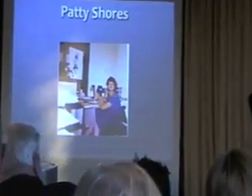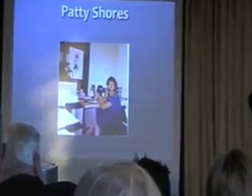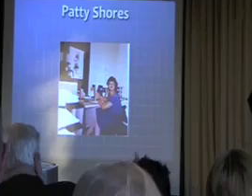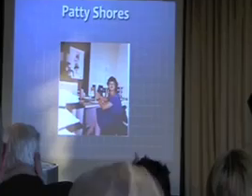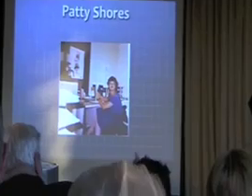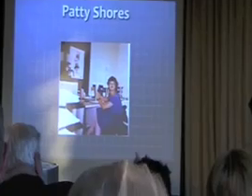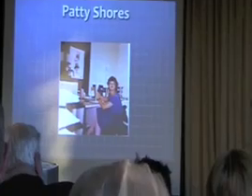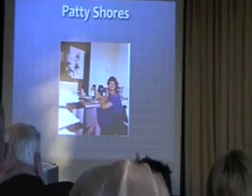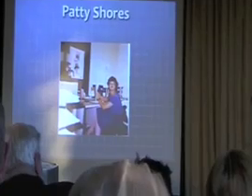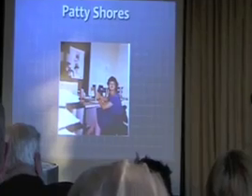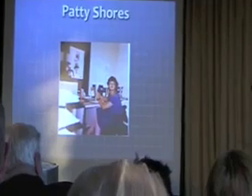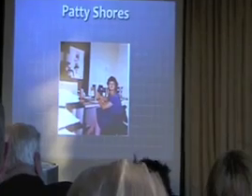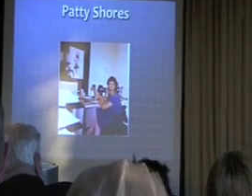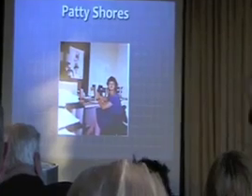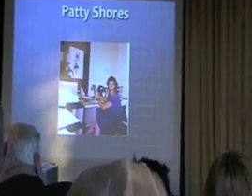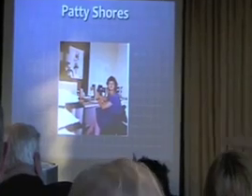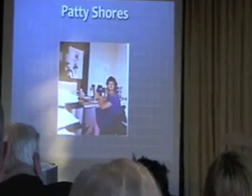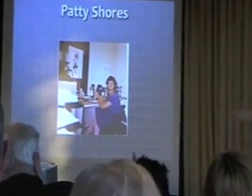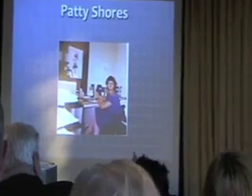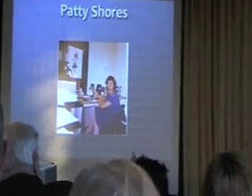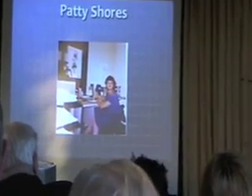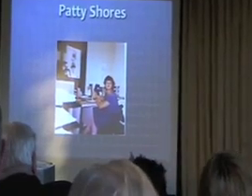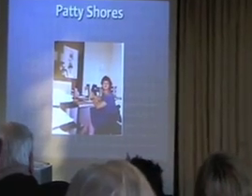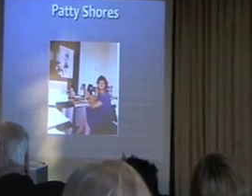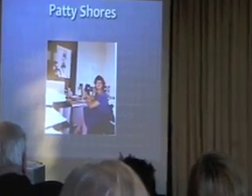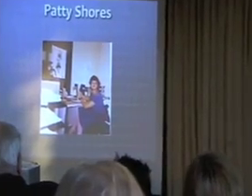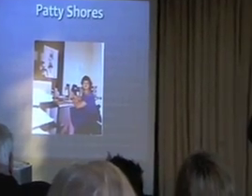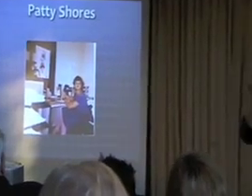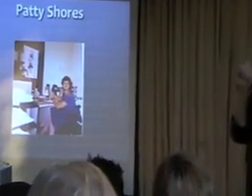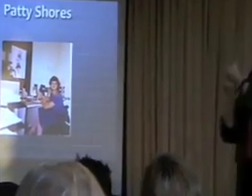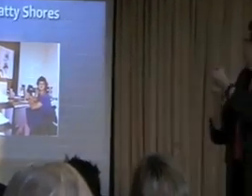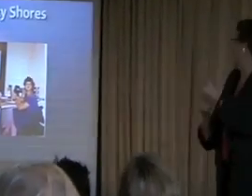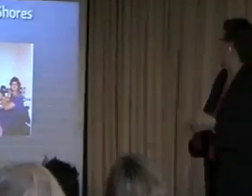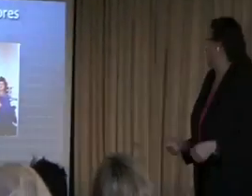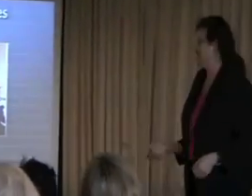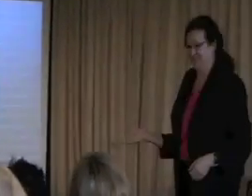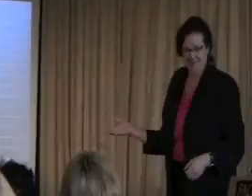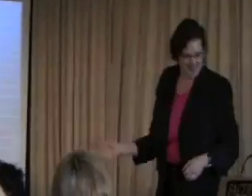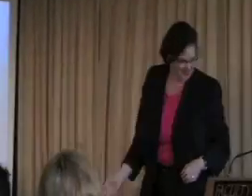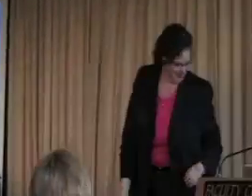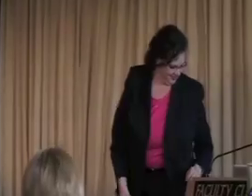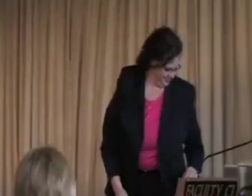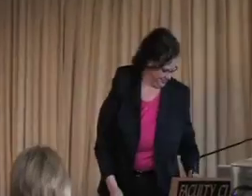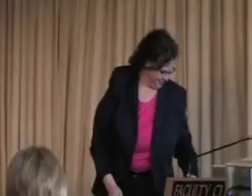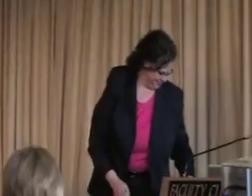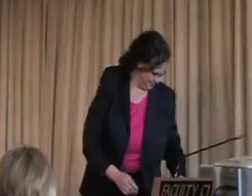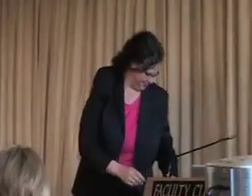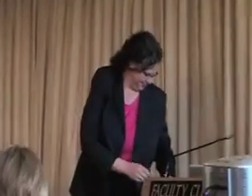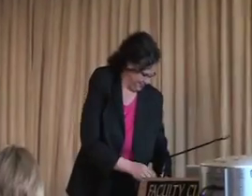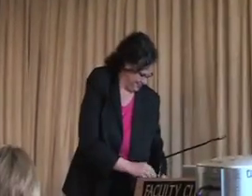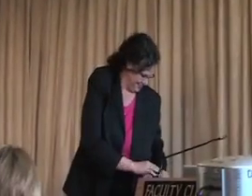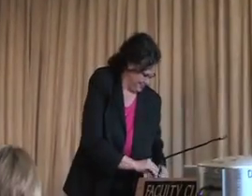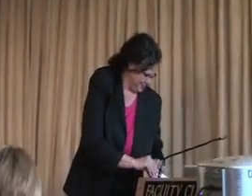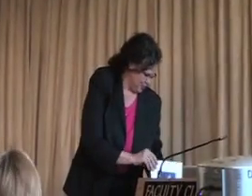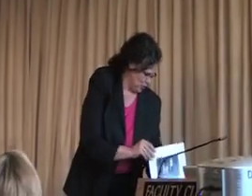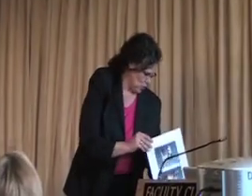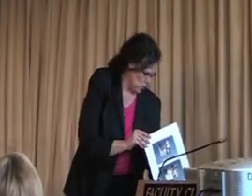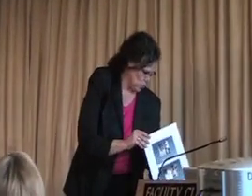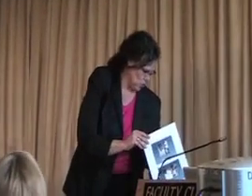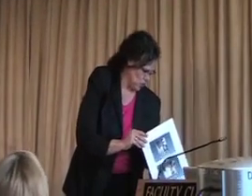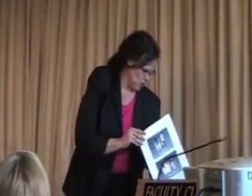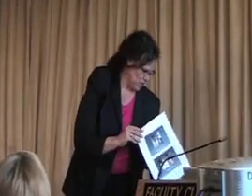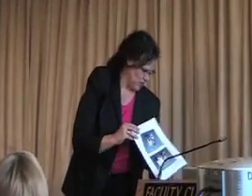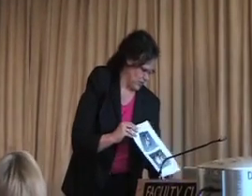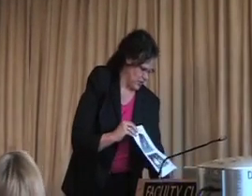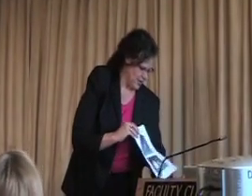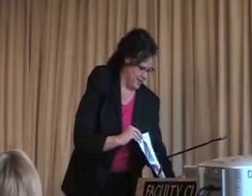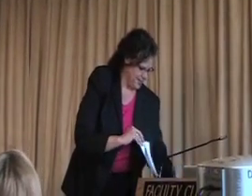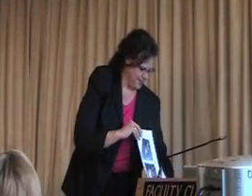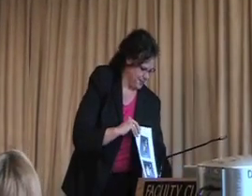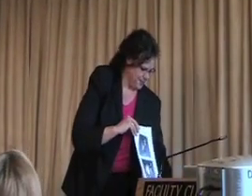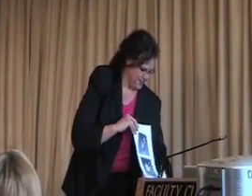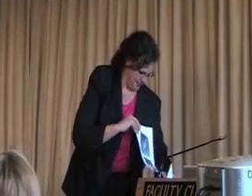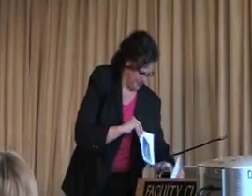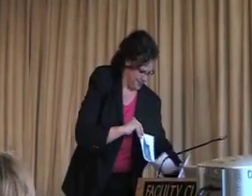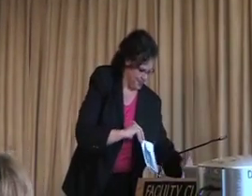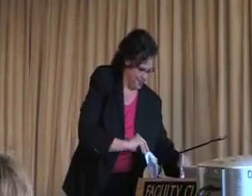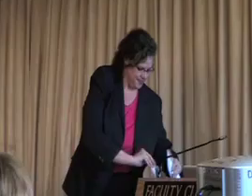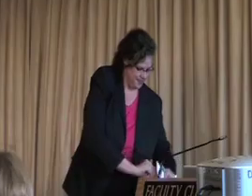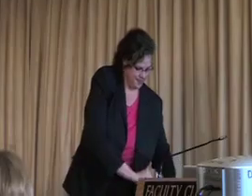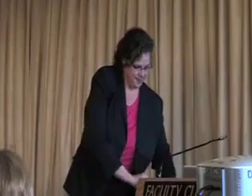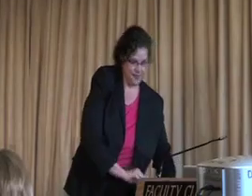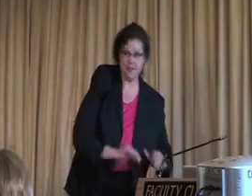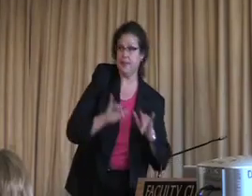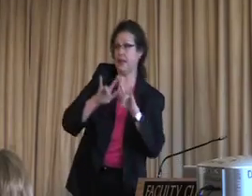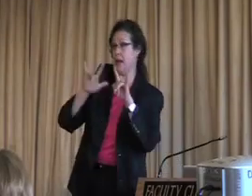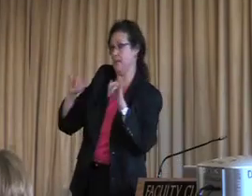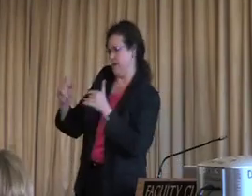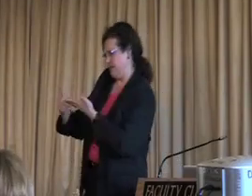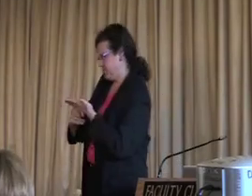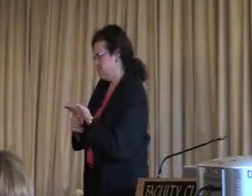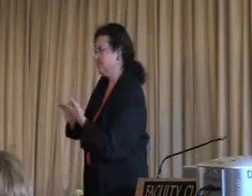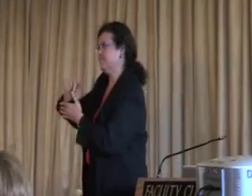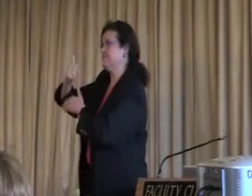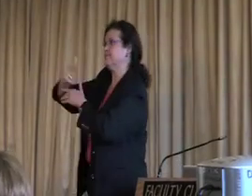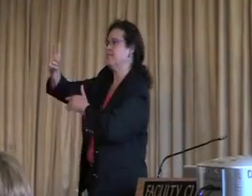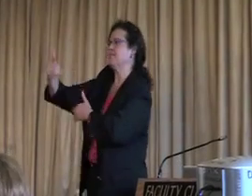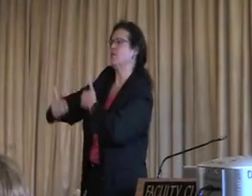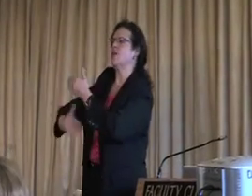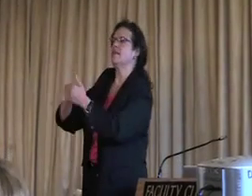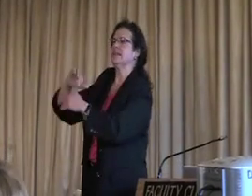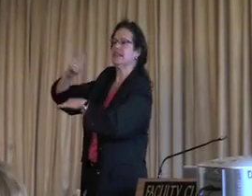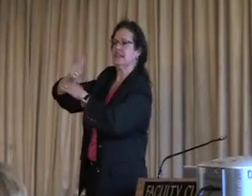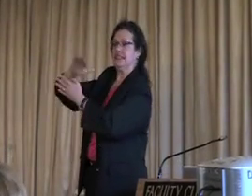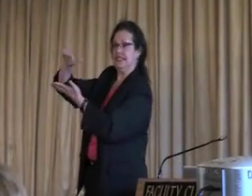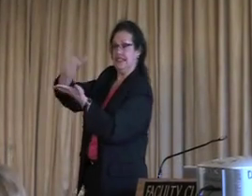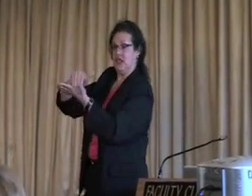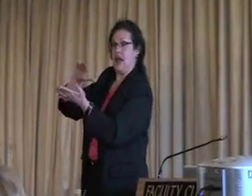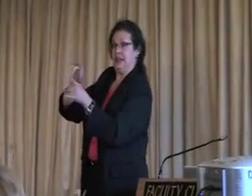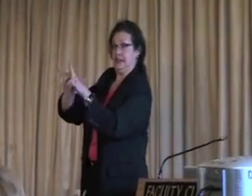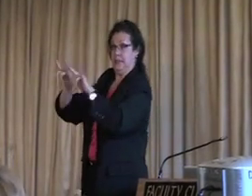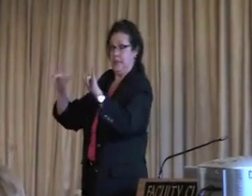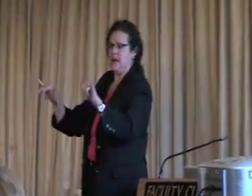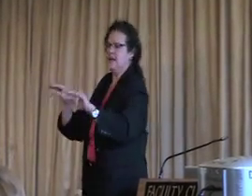a presentation for the northern Alberta institute of technology. Pardon me. That was me there